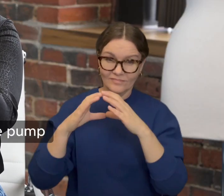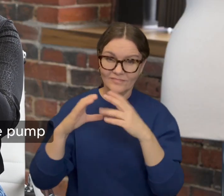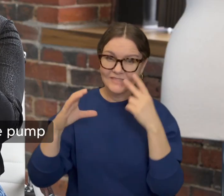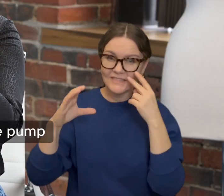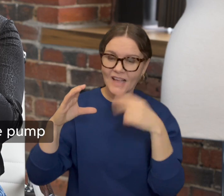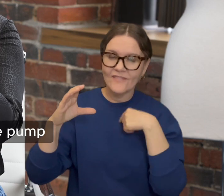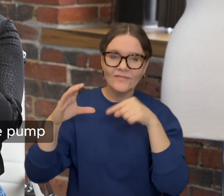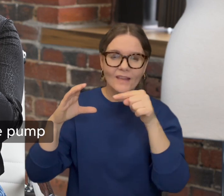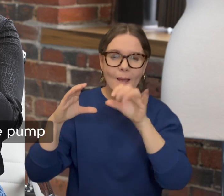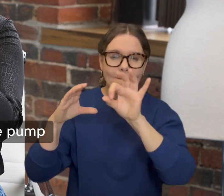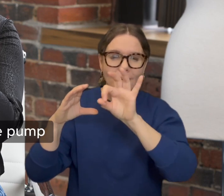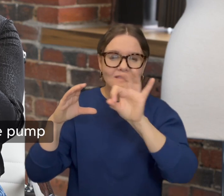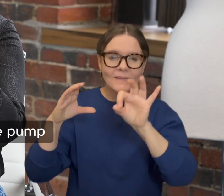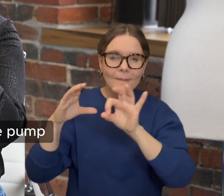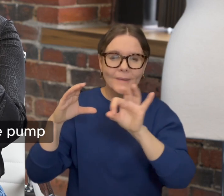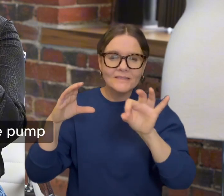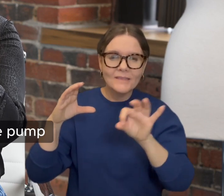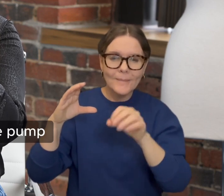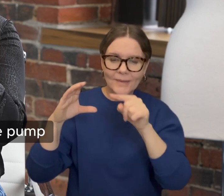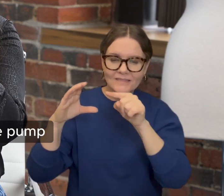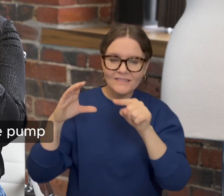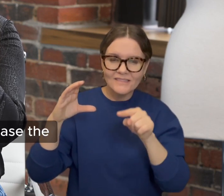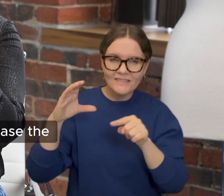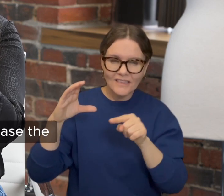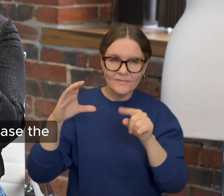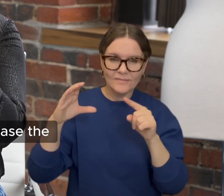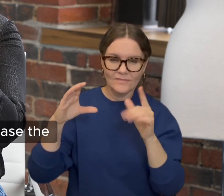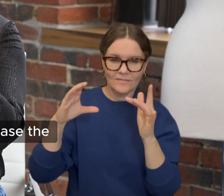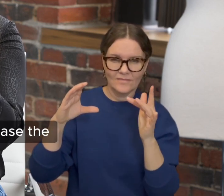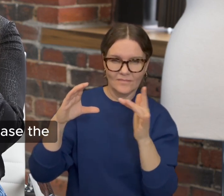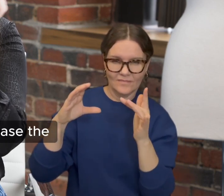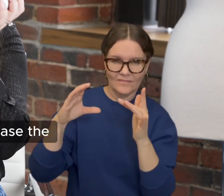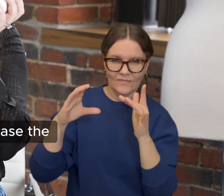little buttons on the side of the pump itself that when you push them it will release the